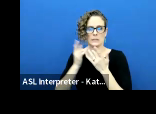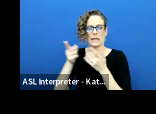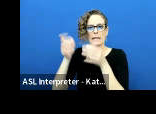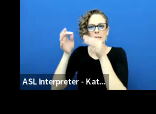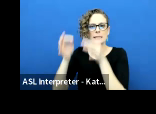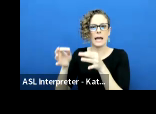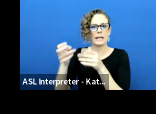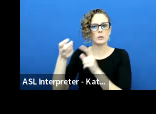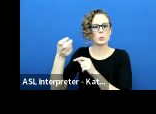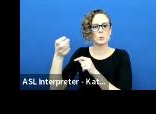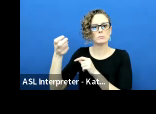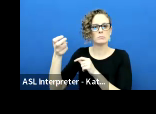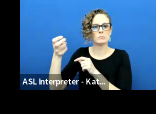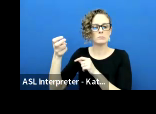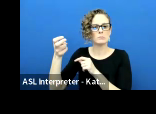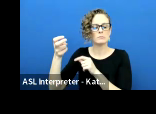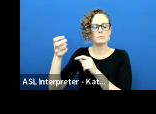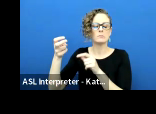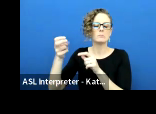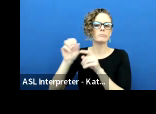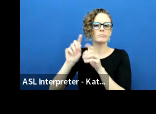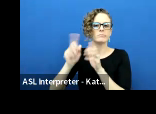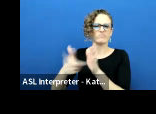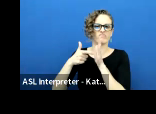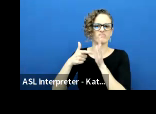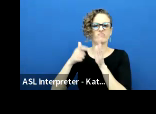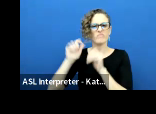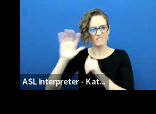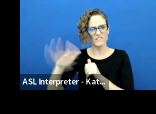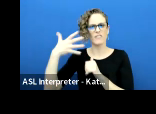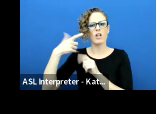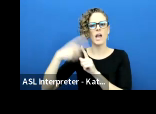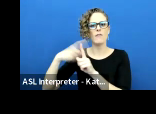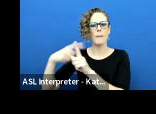uh I don't know five dollars a month fee to use a service something you already paid for with that